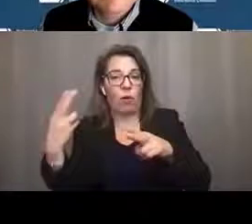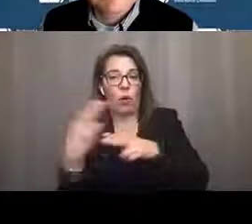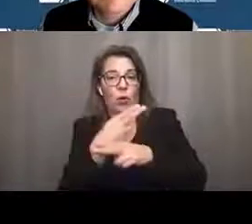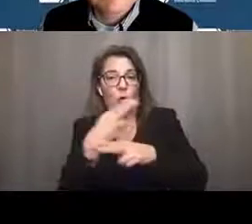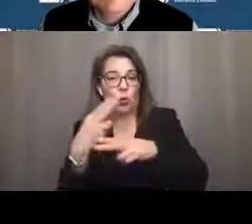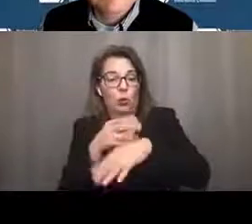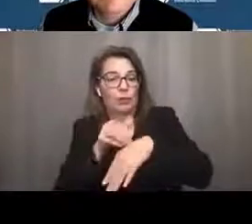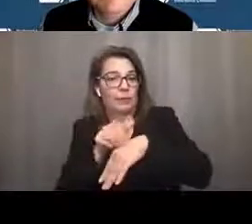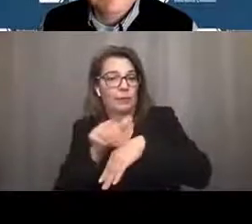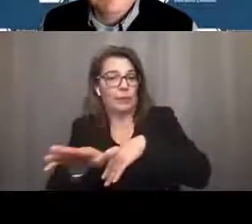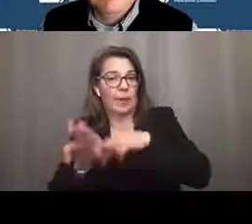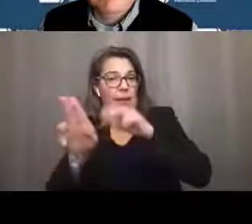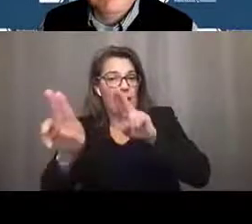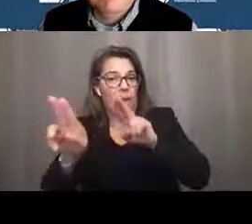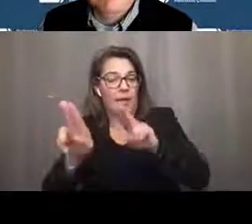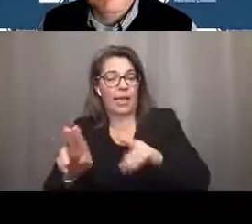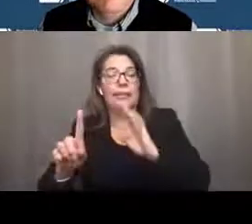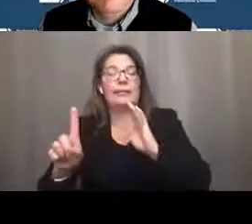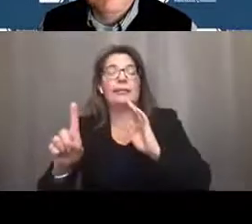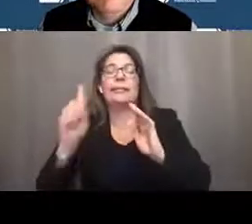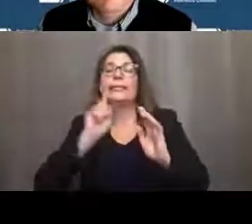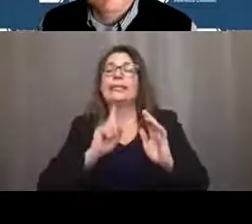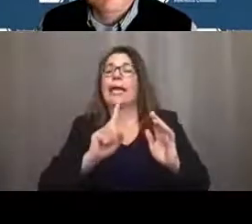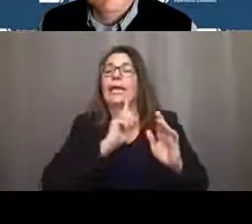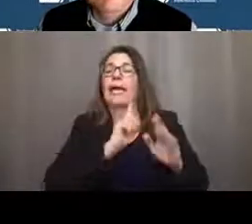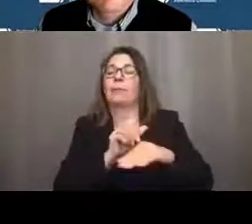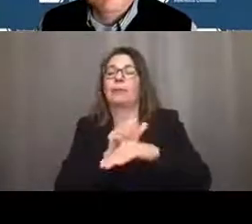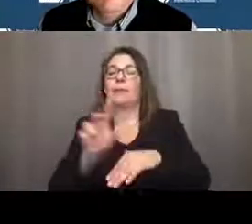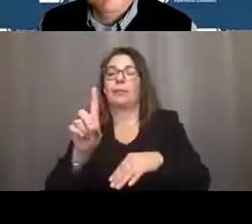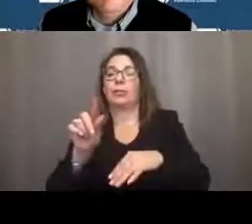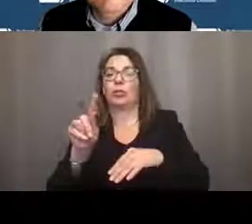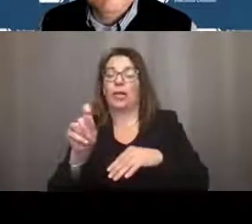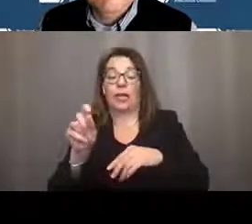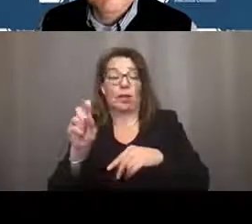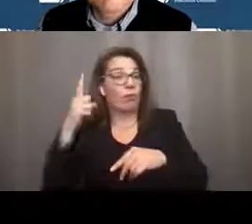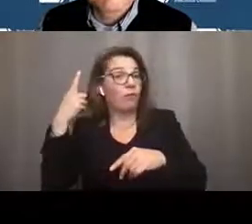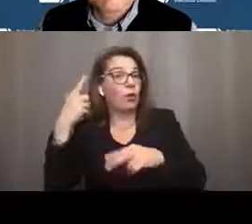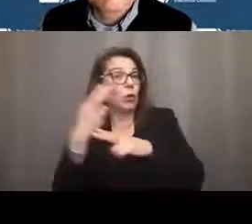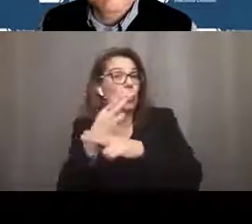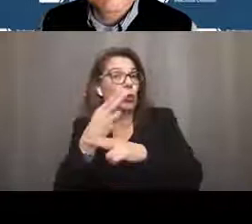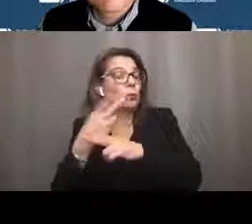so there's single submission dates. We use that really to plan the review